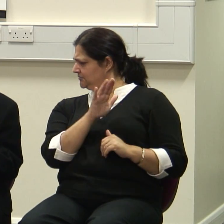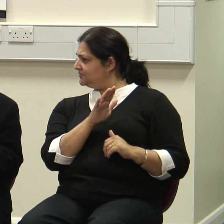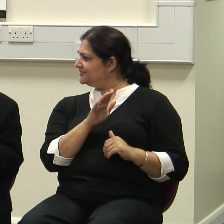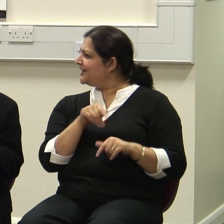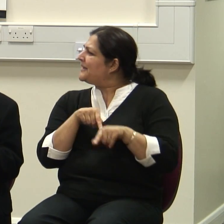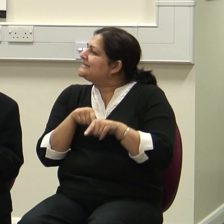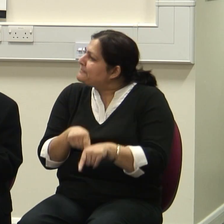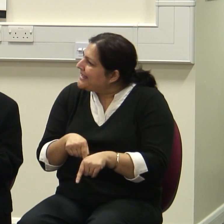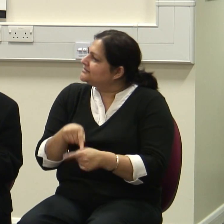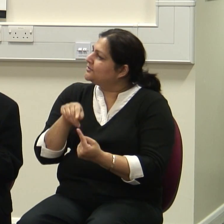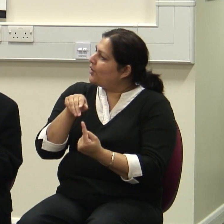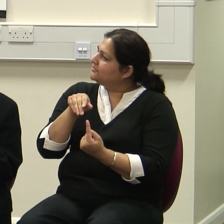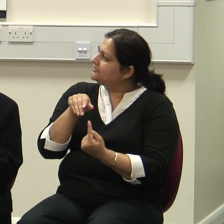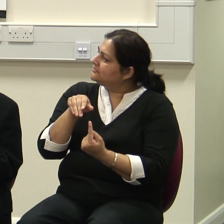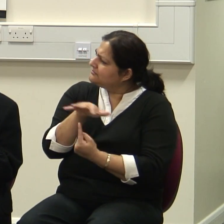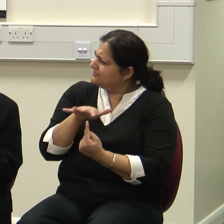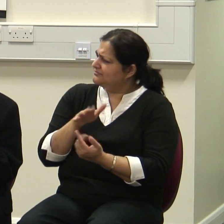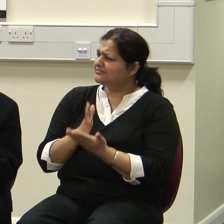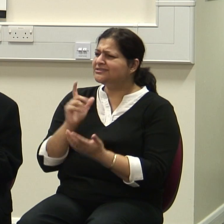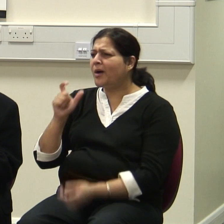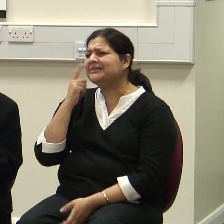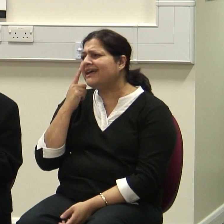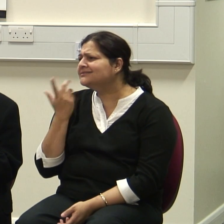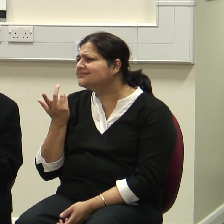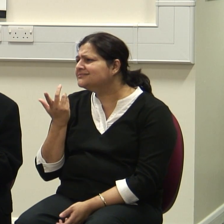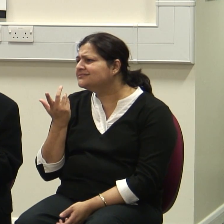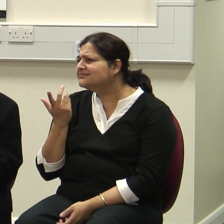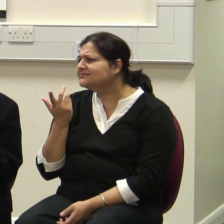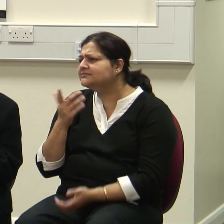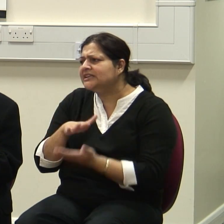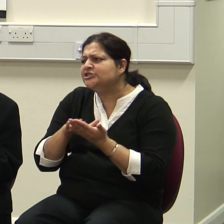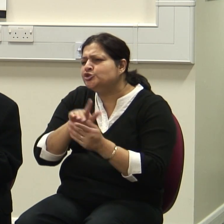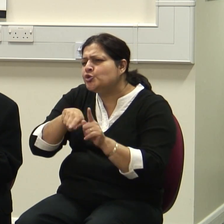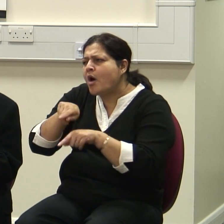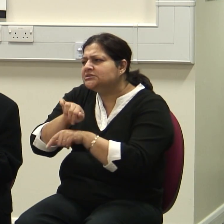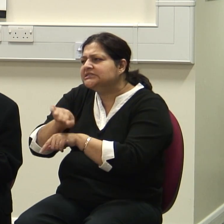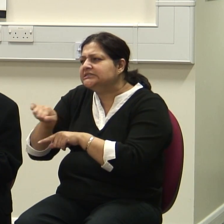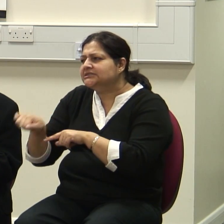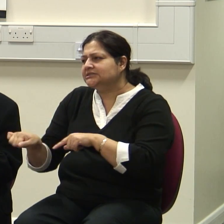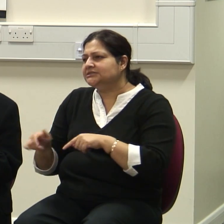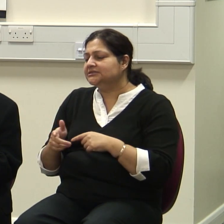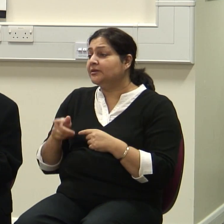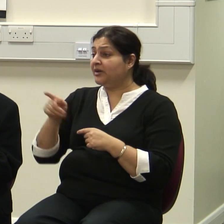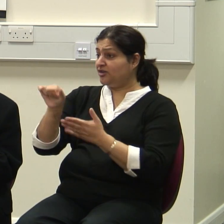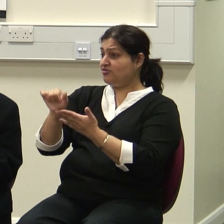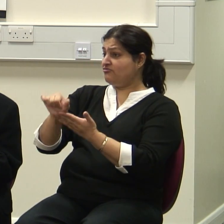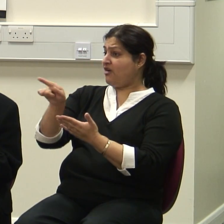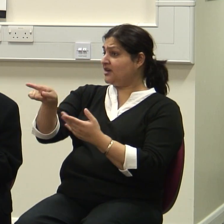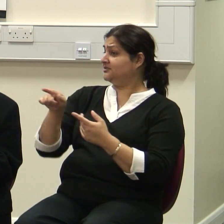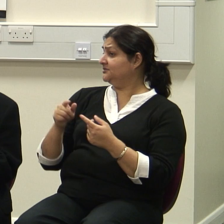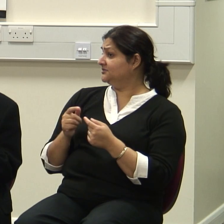you have to – it’s common-sense – and there are no answers. But you're absolutely